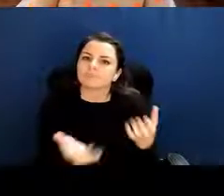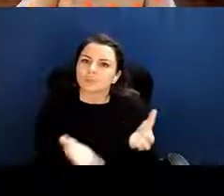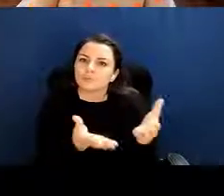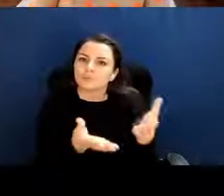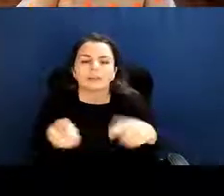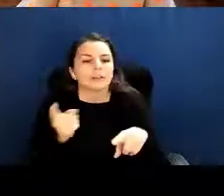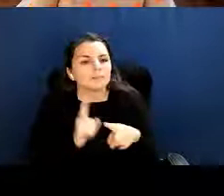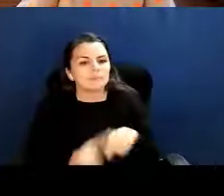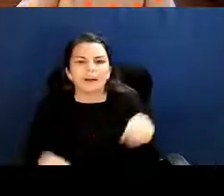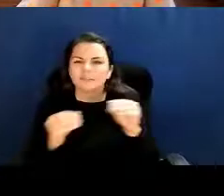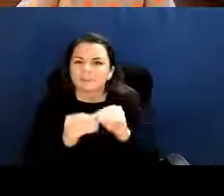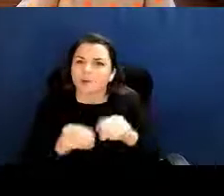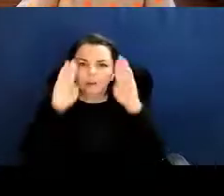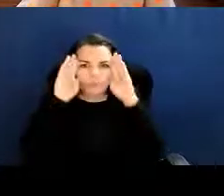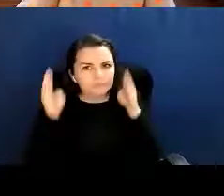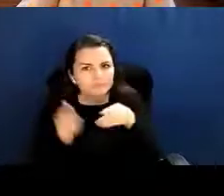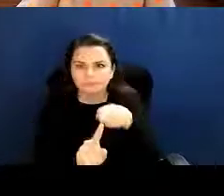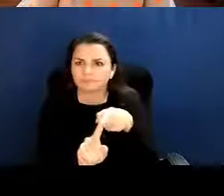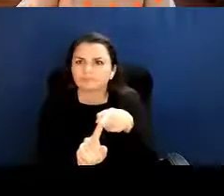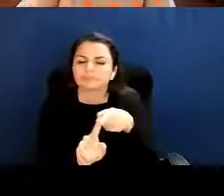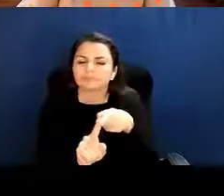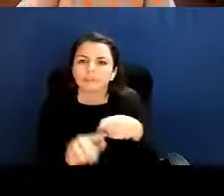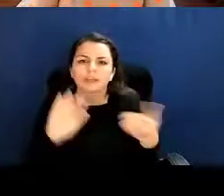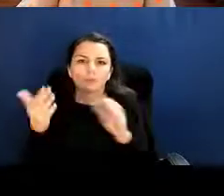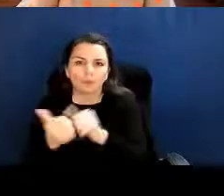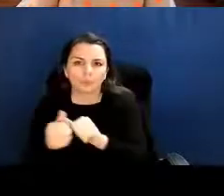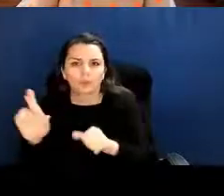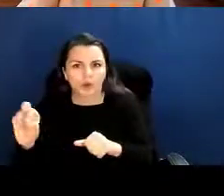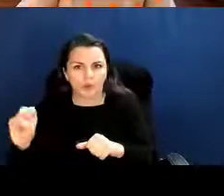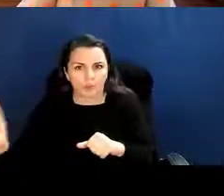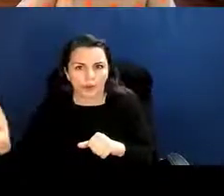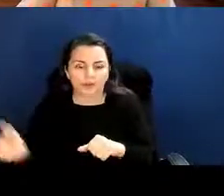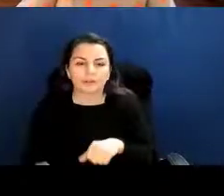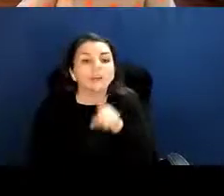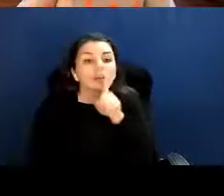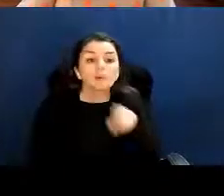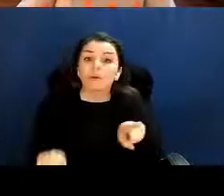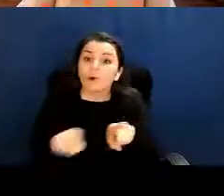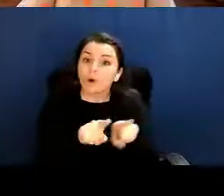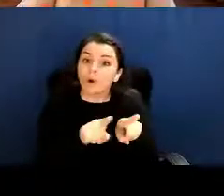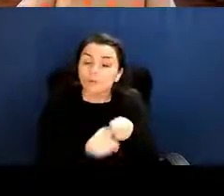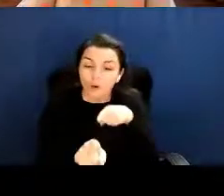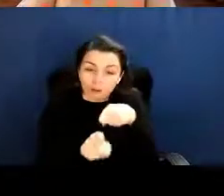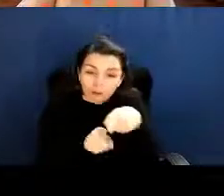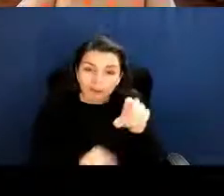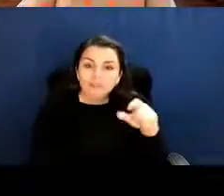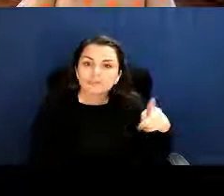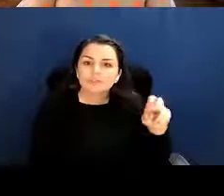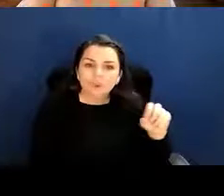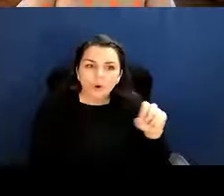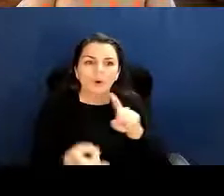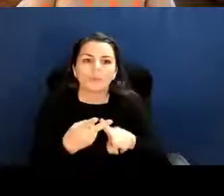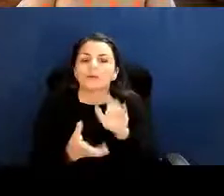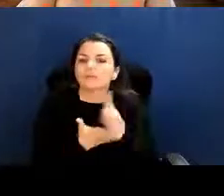The budget and project period are both smaller and you may also have access to fewer resources at your institution